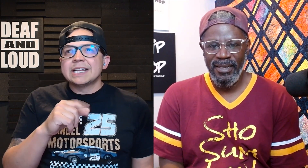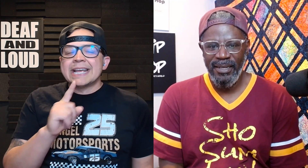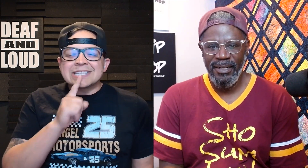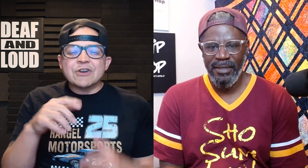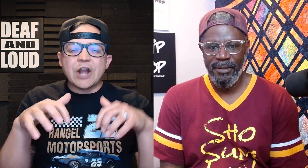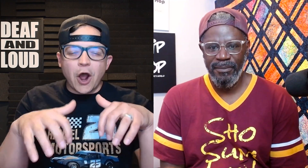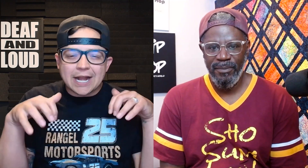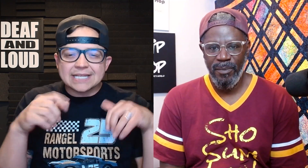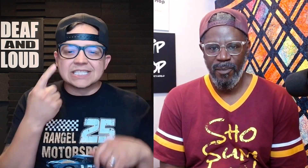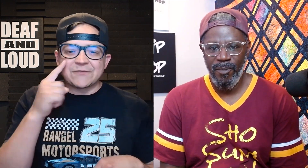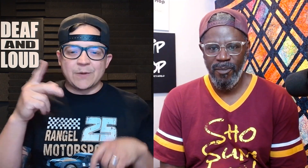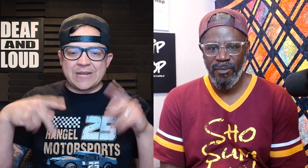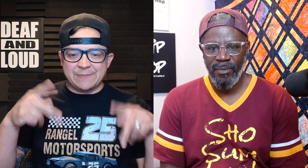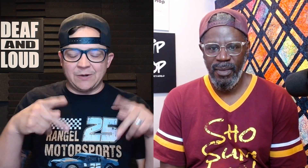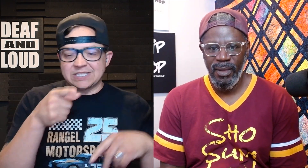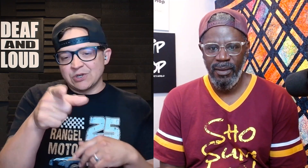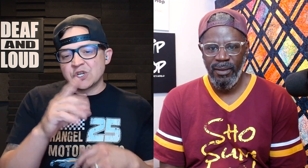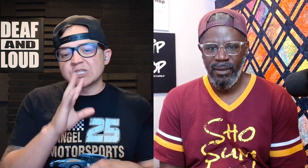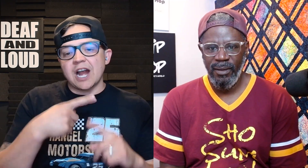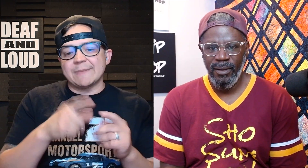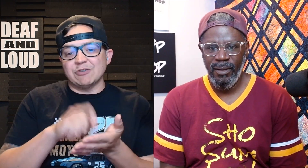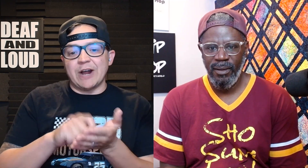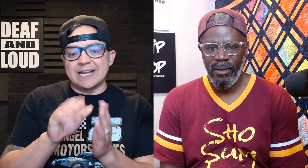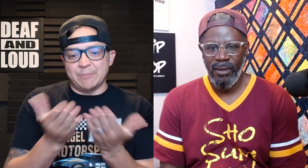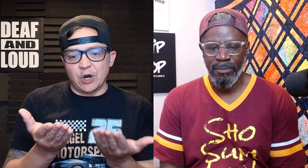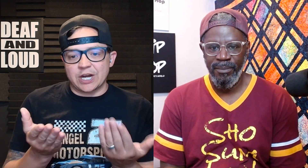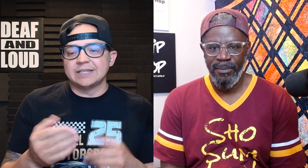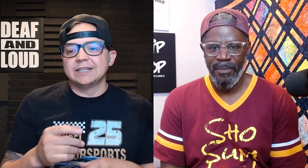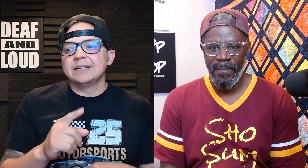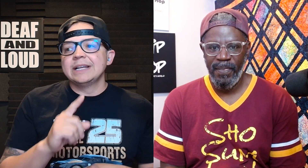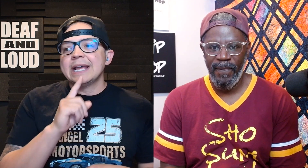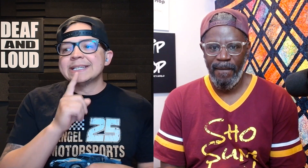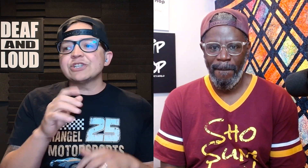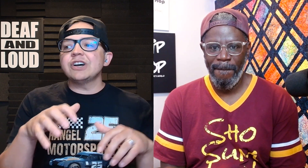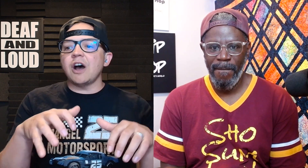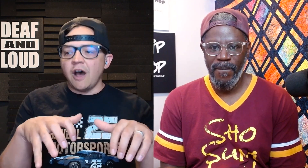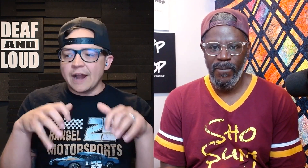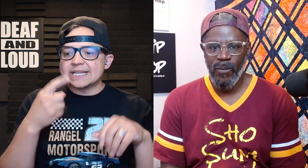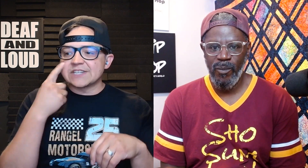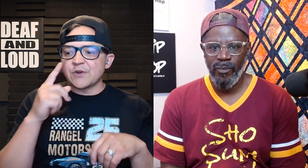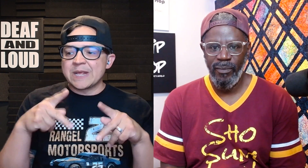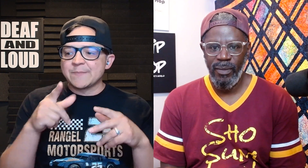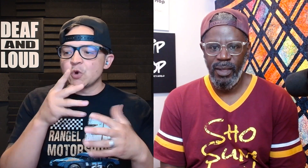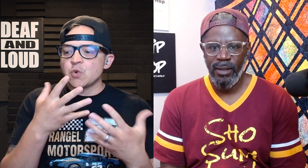is there an audience for people, so you talk about writing a book. - Mmhmm. Is there an audience for people who